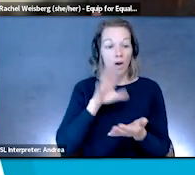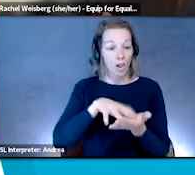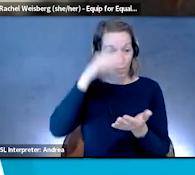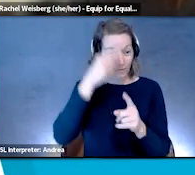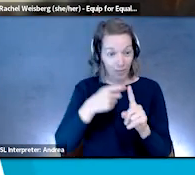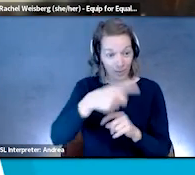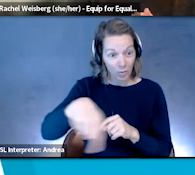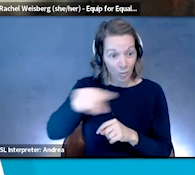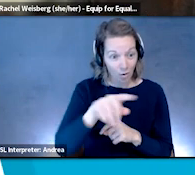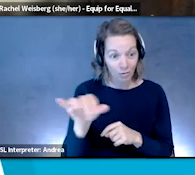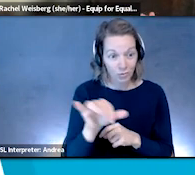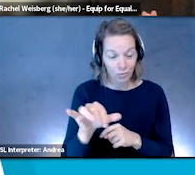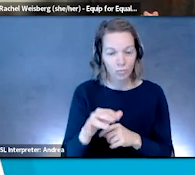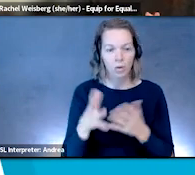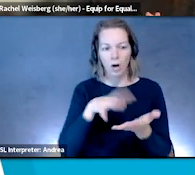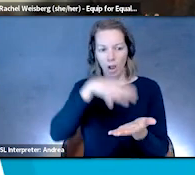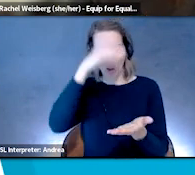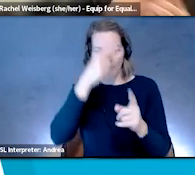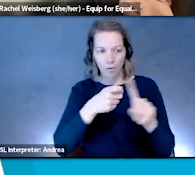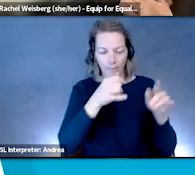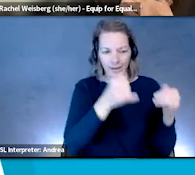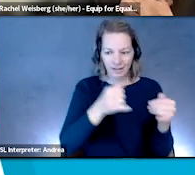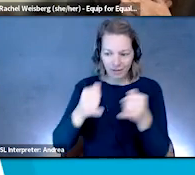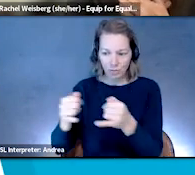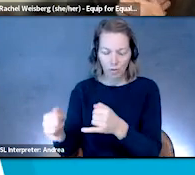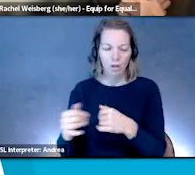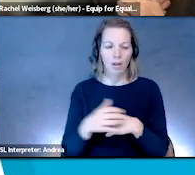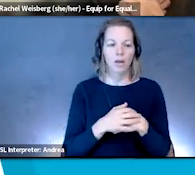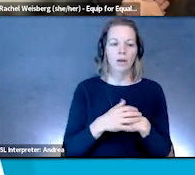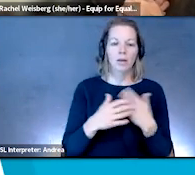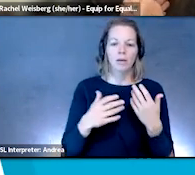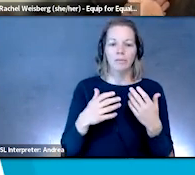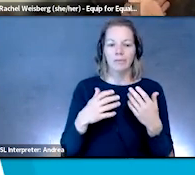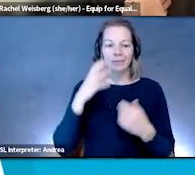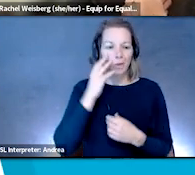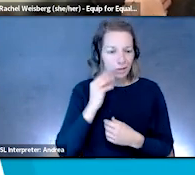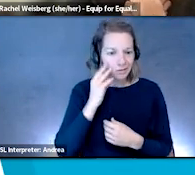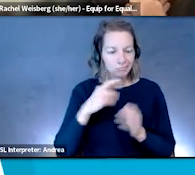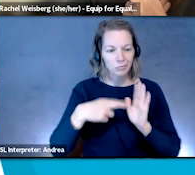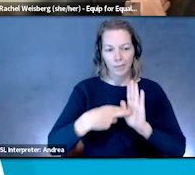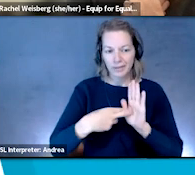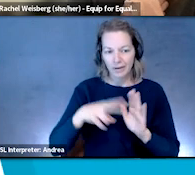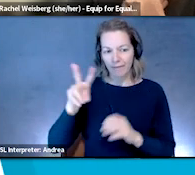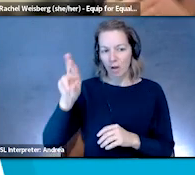HAVE A SEAT ON THE COUNCIL AND IT IS A GREAT WAY TO KNOW WHAT IS HAPPENING WITHIN THE STATE AND WE WANT TO LEARN FROM YOU ALL.